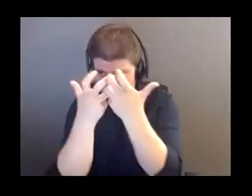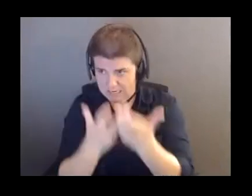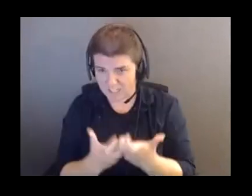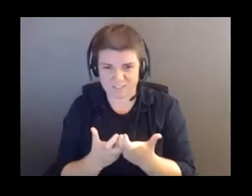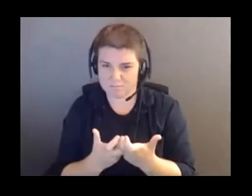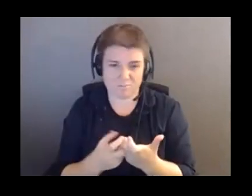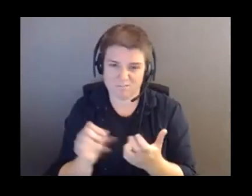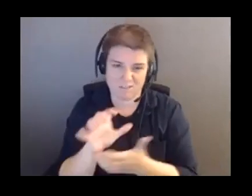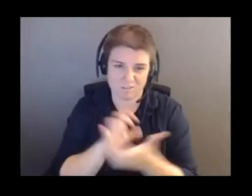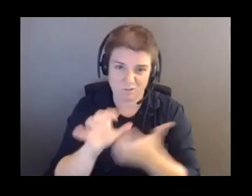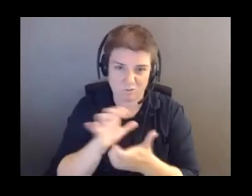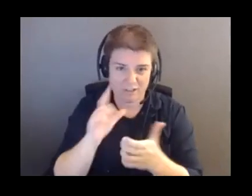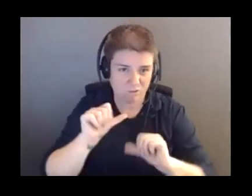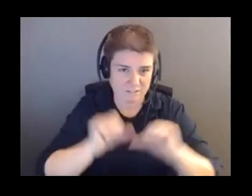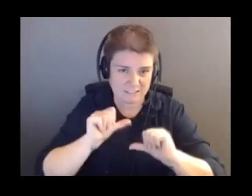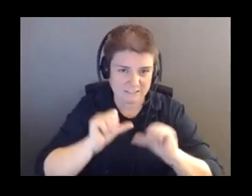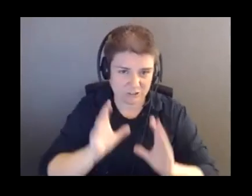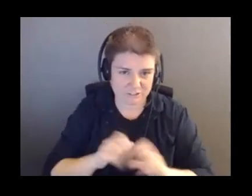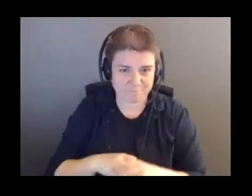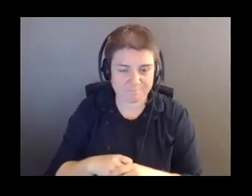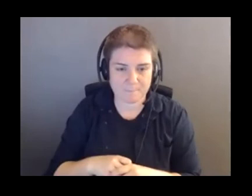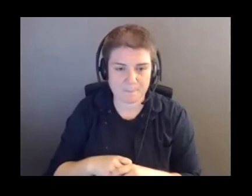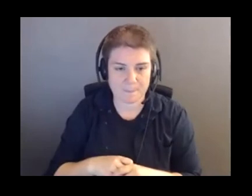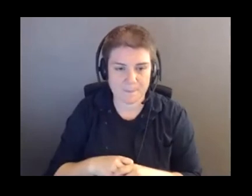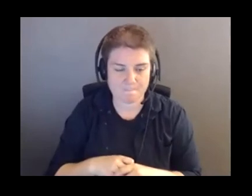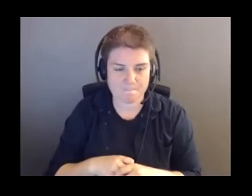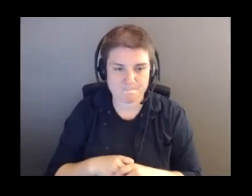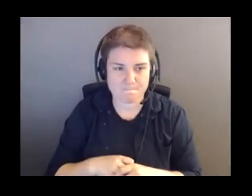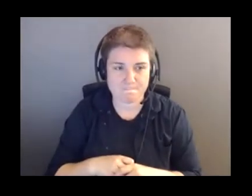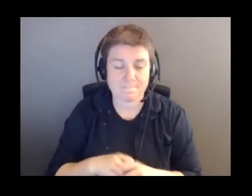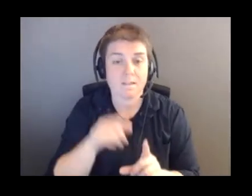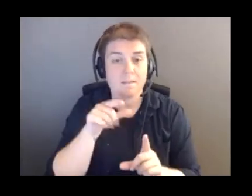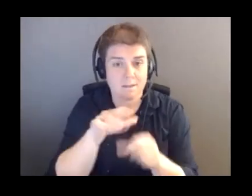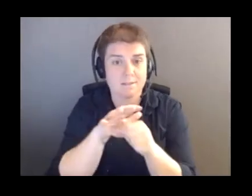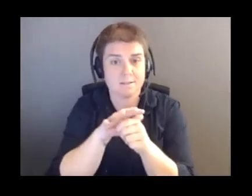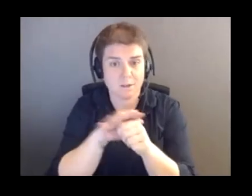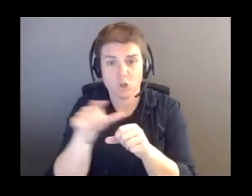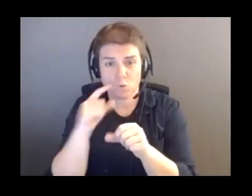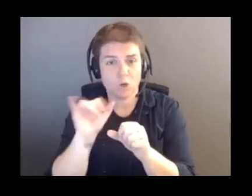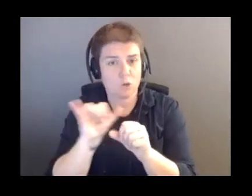to assessors. This may also be the area where you're speaking to any necessary COVID related